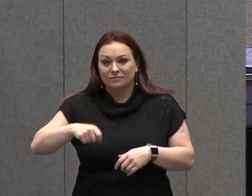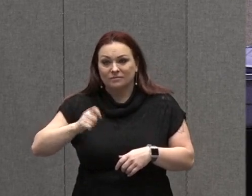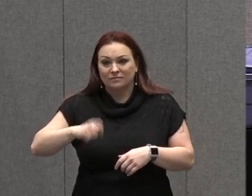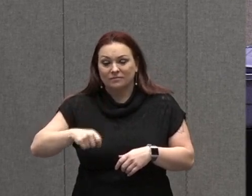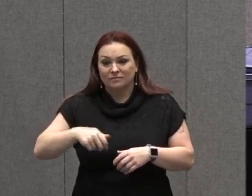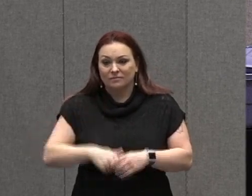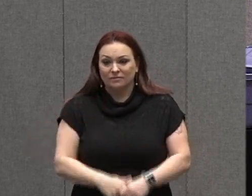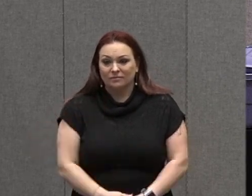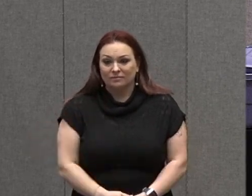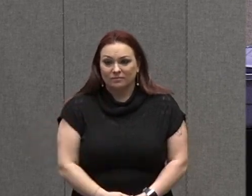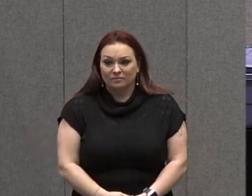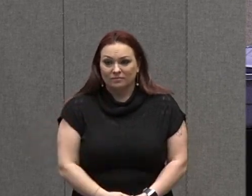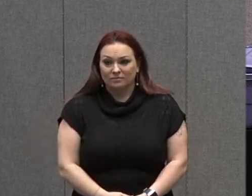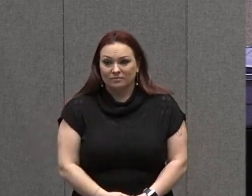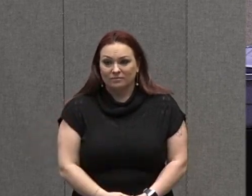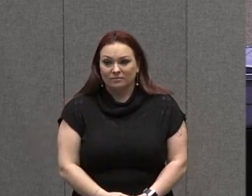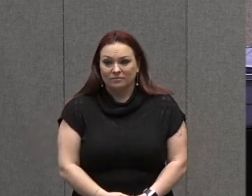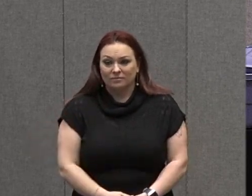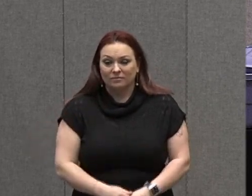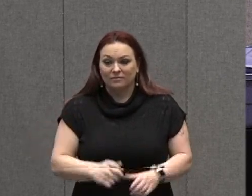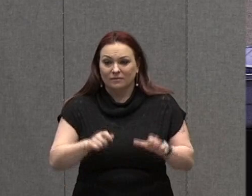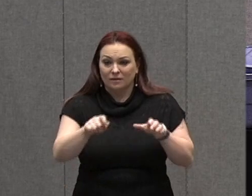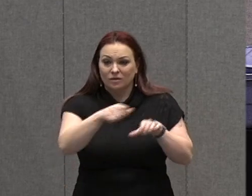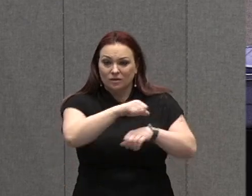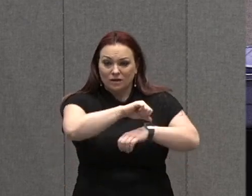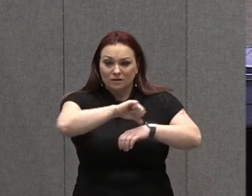Very nice! - Or you could scrape the side